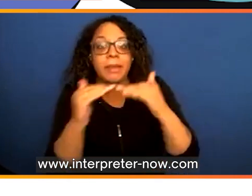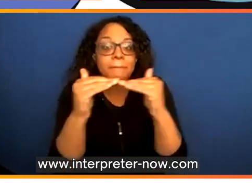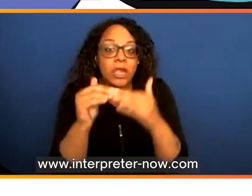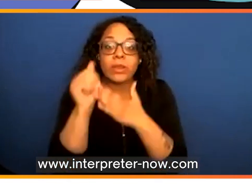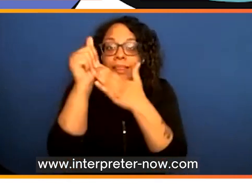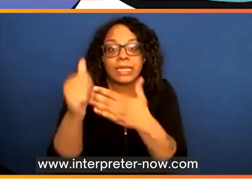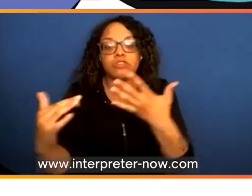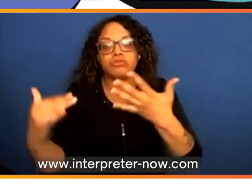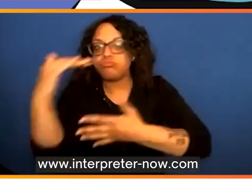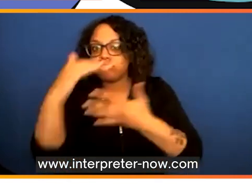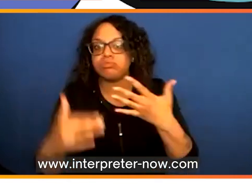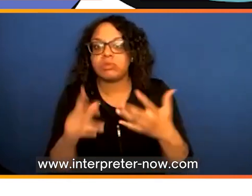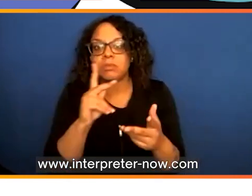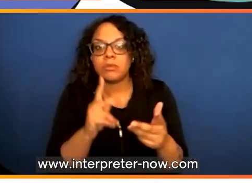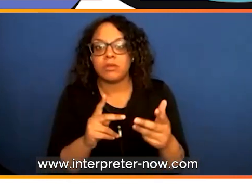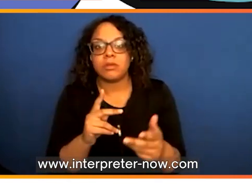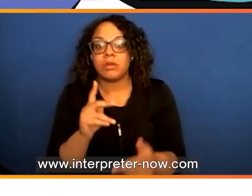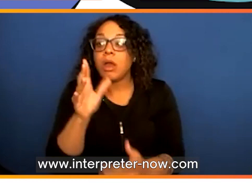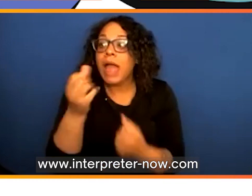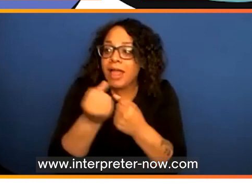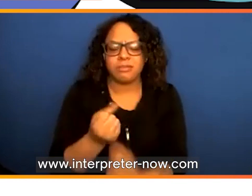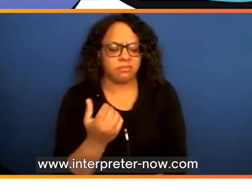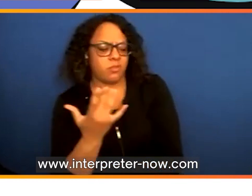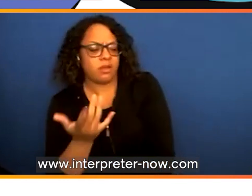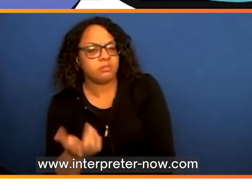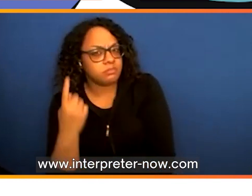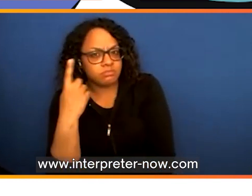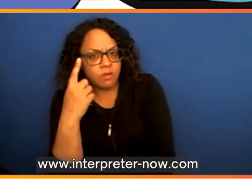So for me, that's my biggest hurdle. Being able to articulate a succinct message, especially